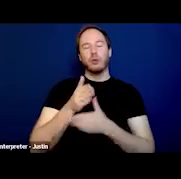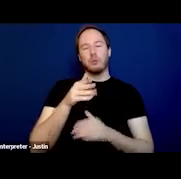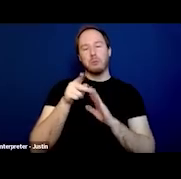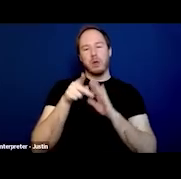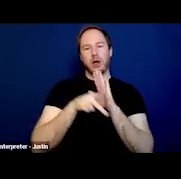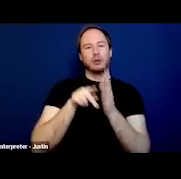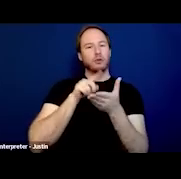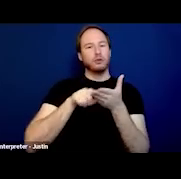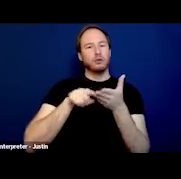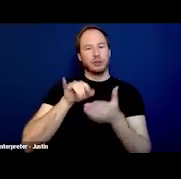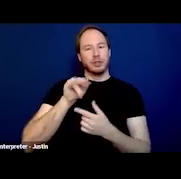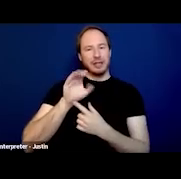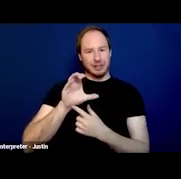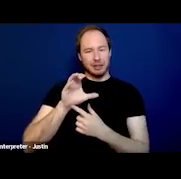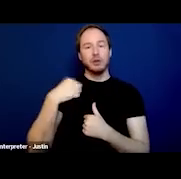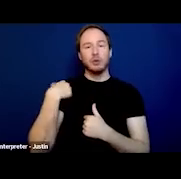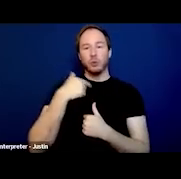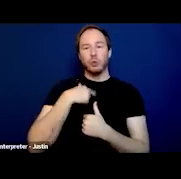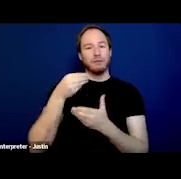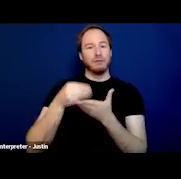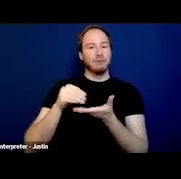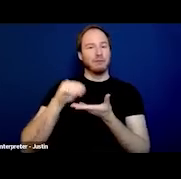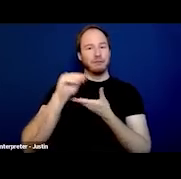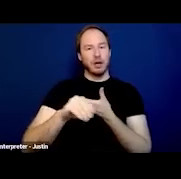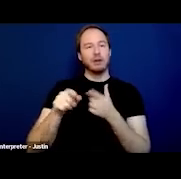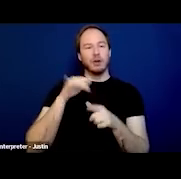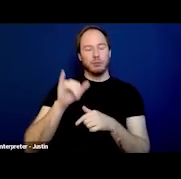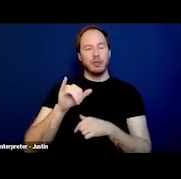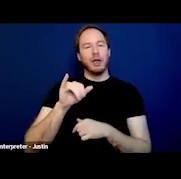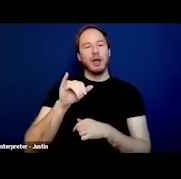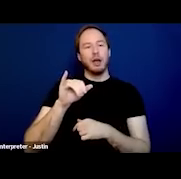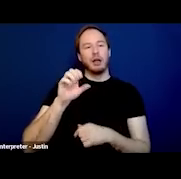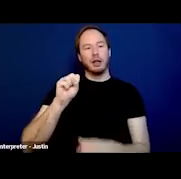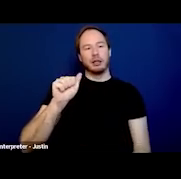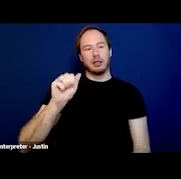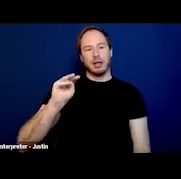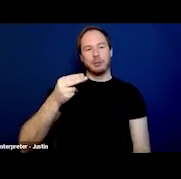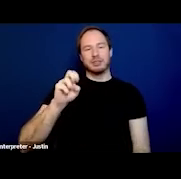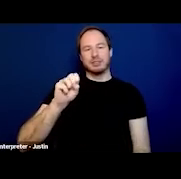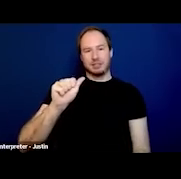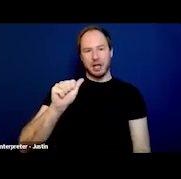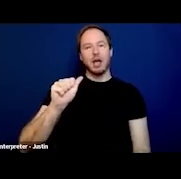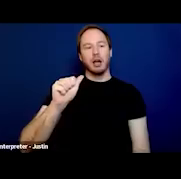We are funded by the Substance Abuse and Mental Health Services Administration, but the views and opinions expressed today